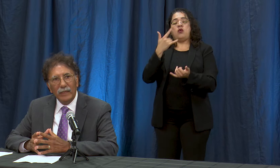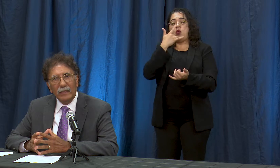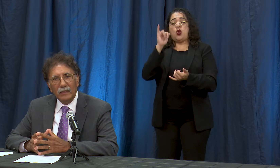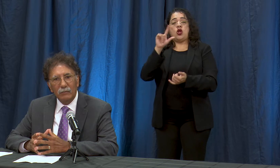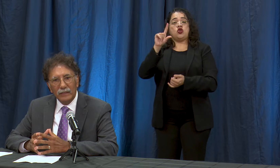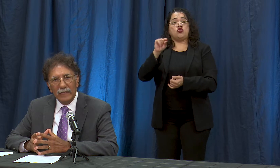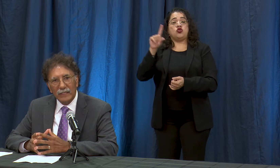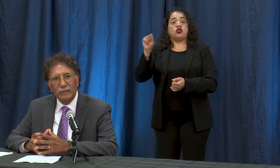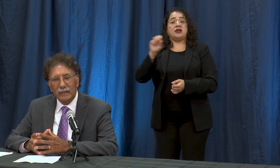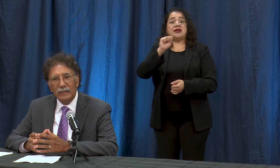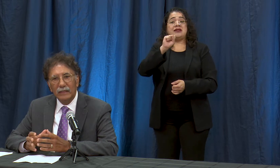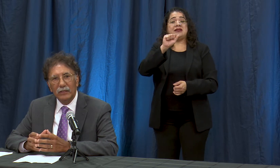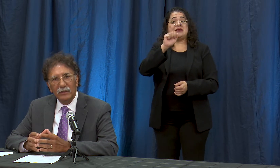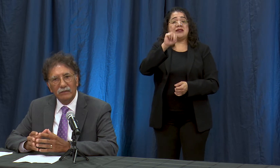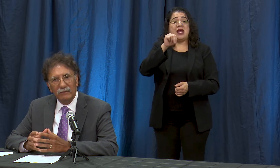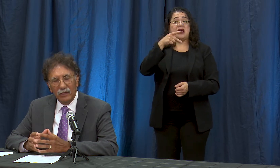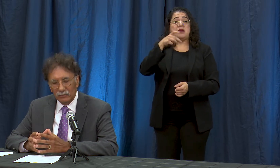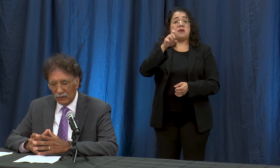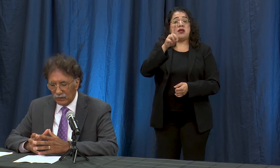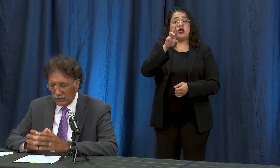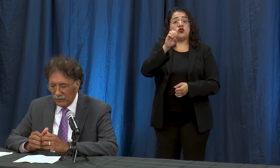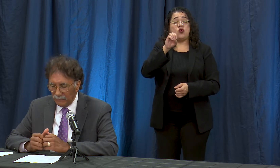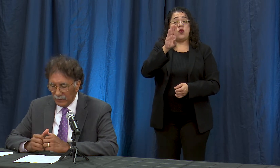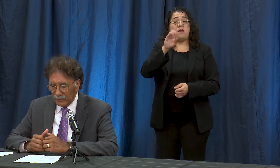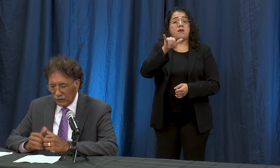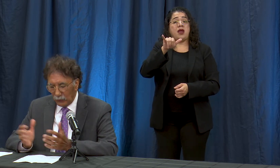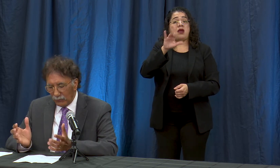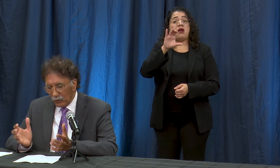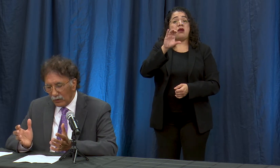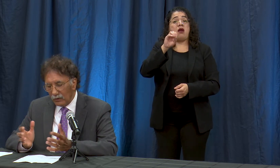complex has been hit in terms of a volume loss. Now for the Port of Long